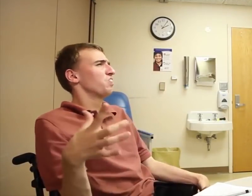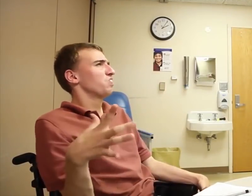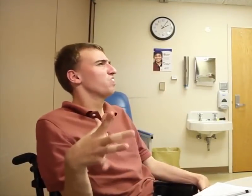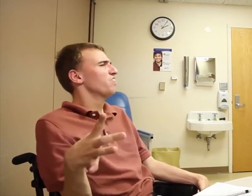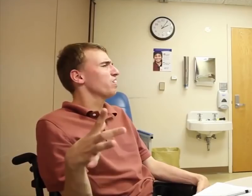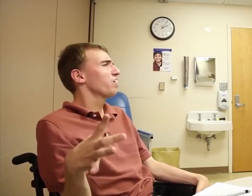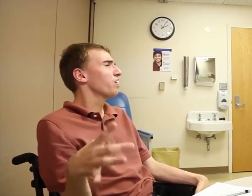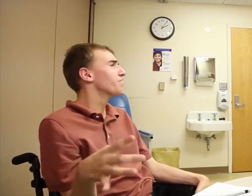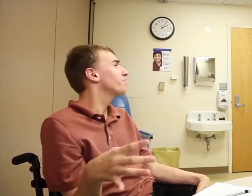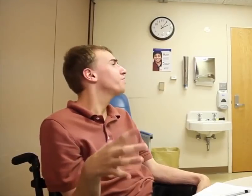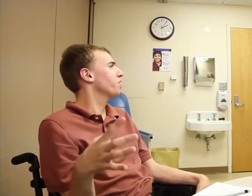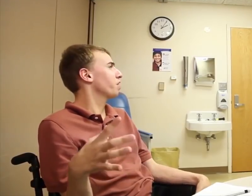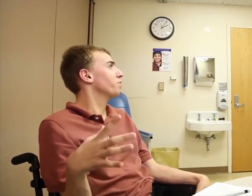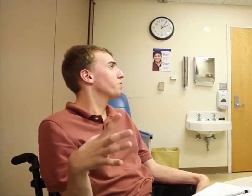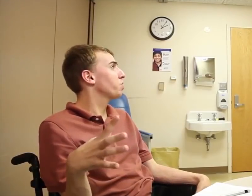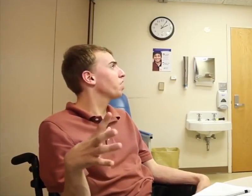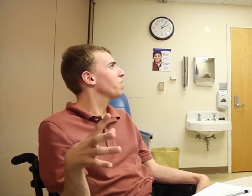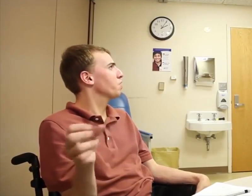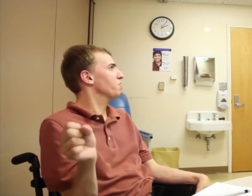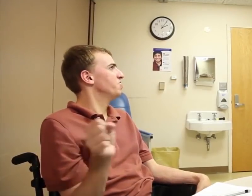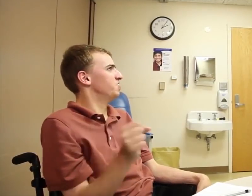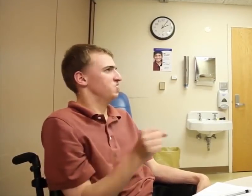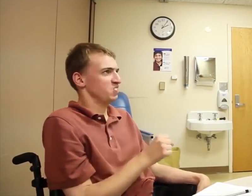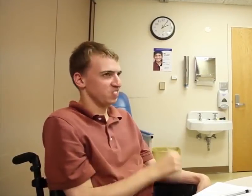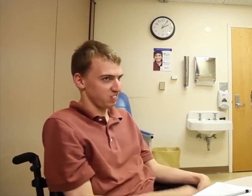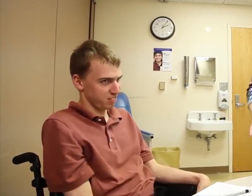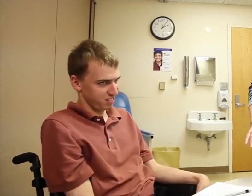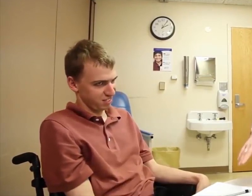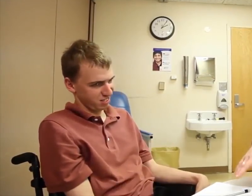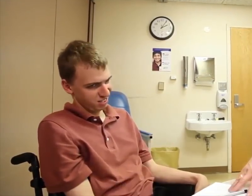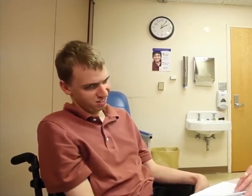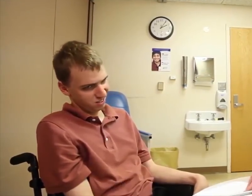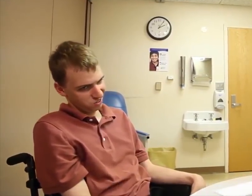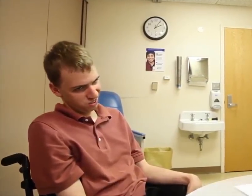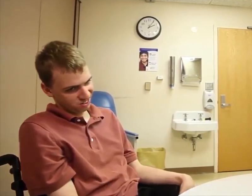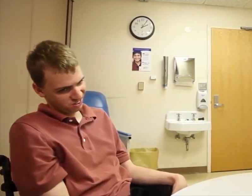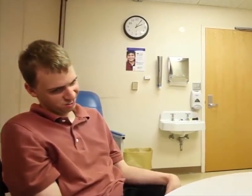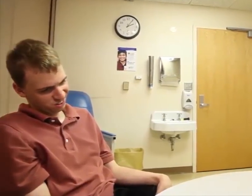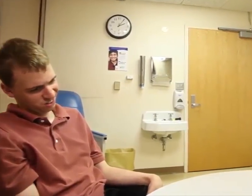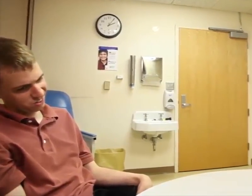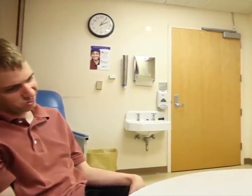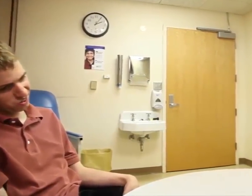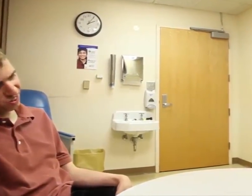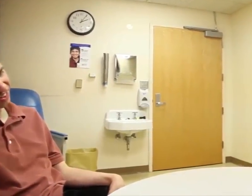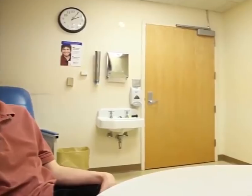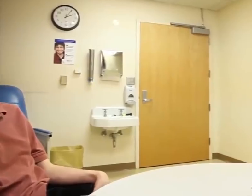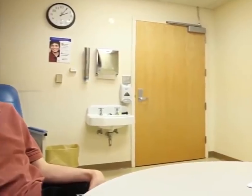So would you mind helping me out with that? Ann: Oh, not a problem. We'll fill it out together.